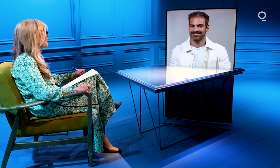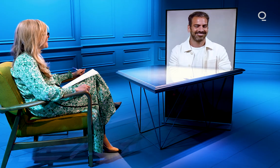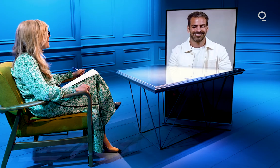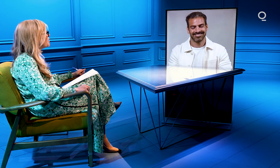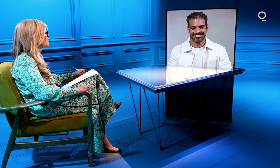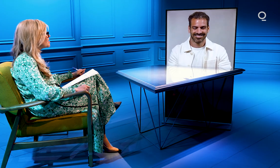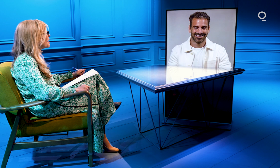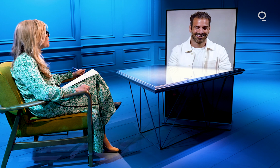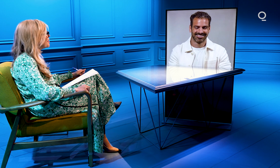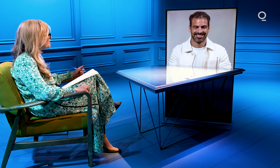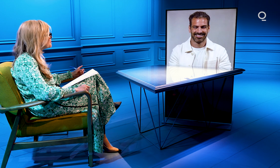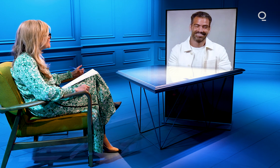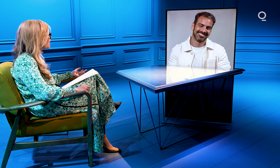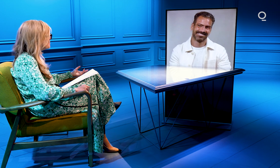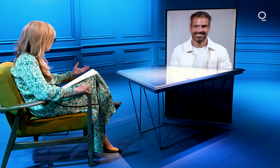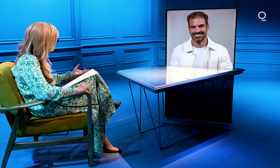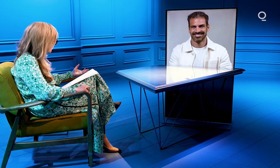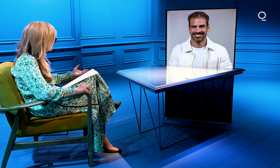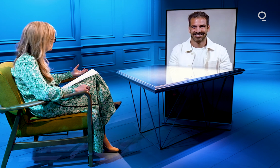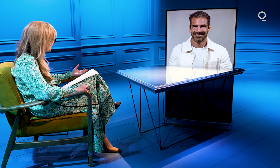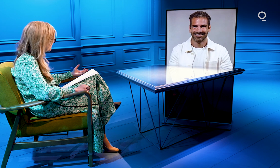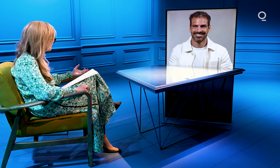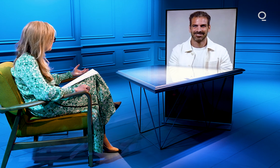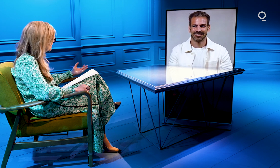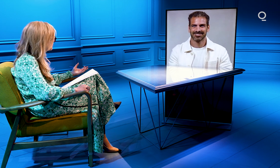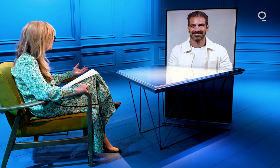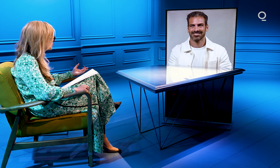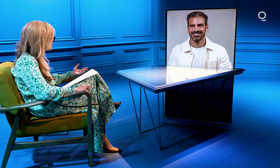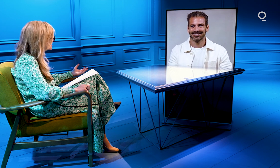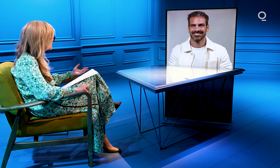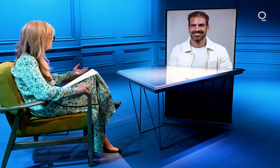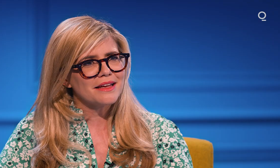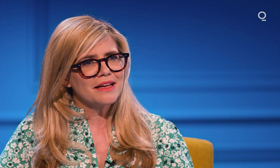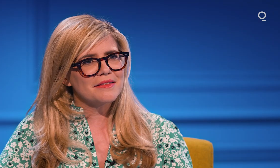Yeah, I was gonna say, that must have been, I mean, were you actually annoyed about that? Was anyone frustrated in the,